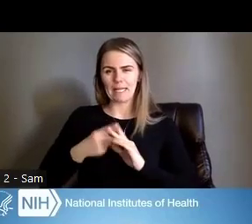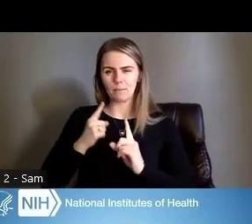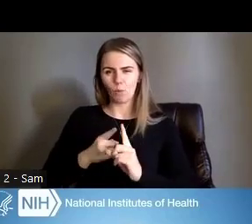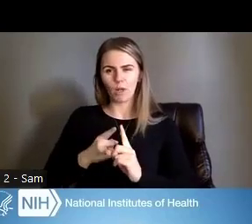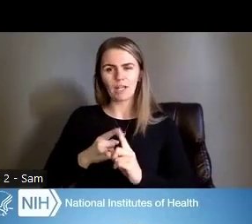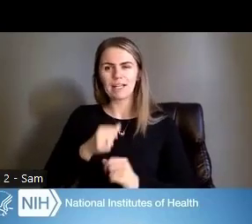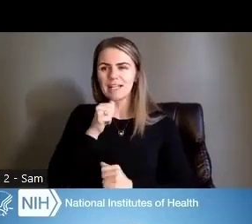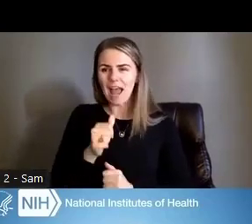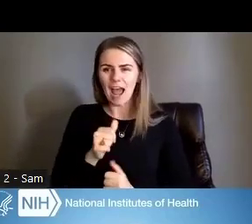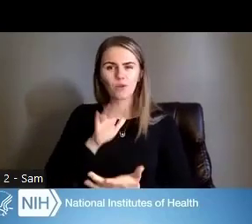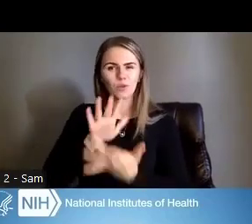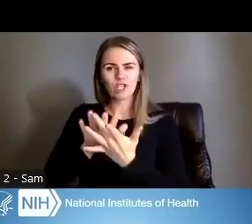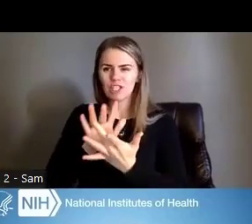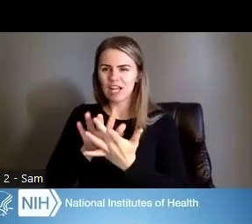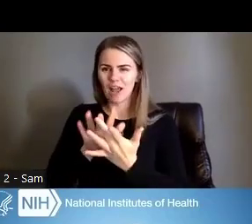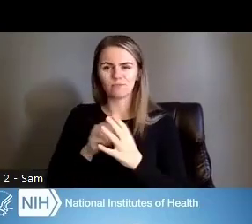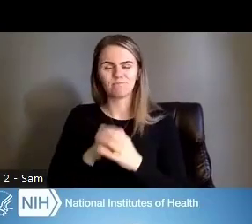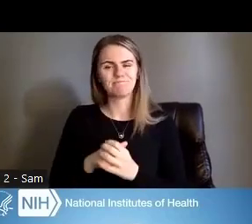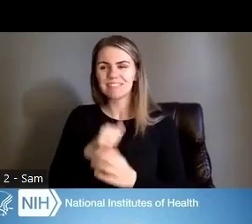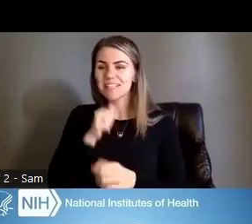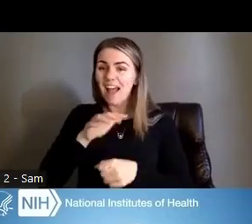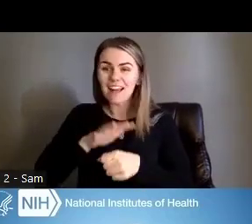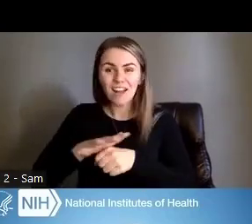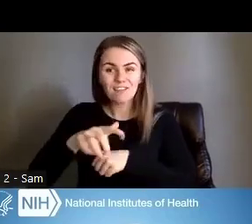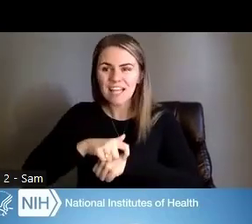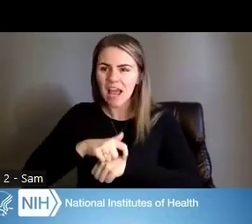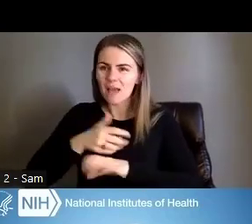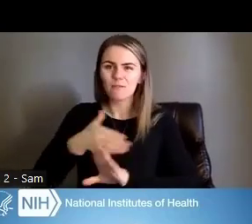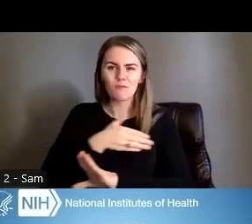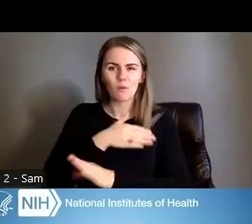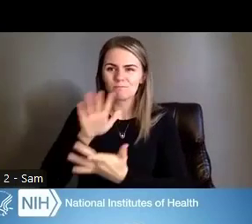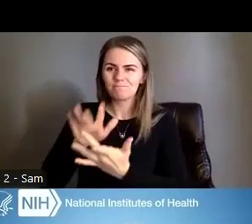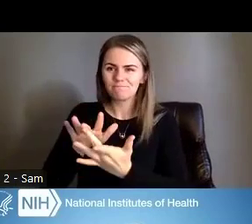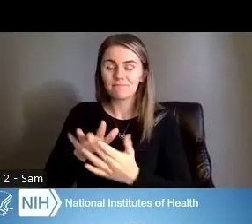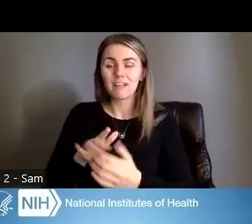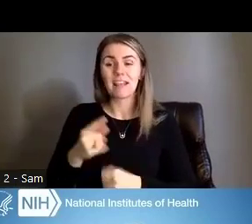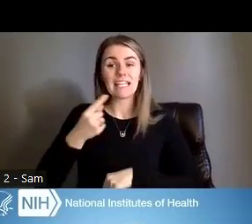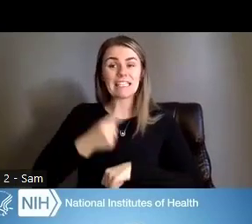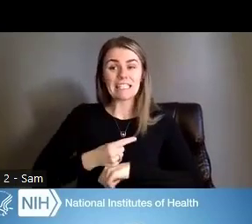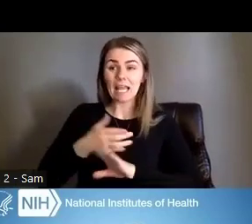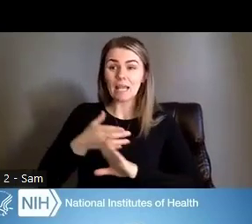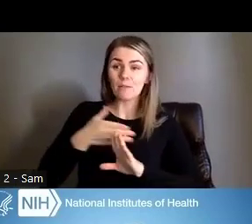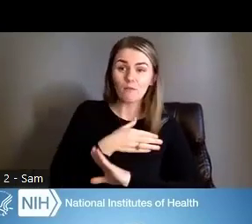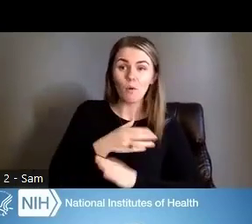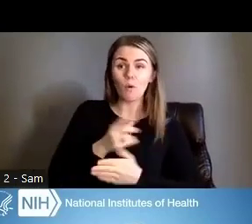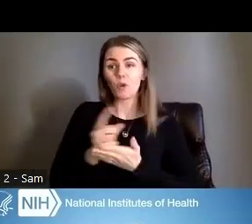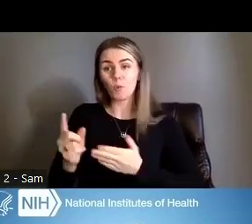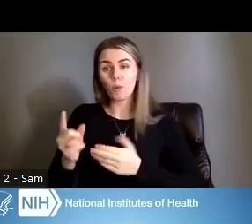because the day of, the week of or the week before are not appropriate times to reach out